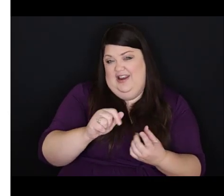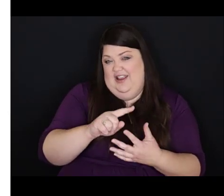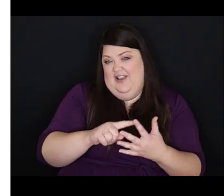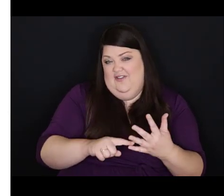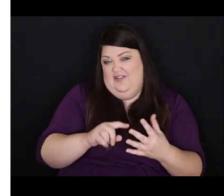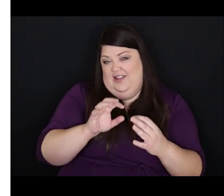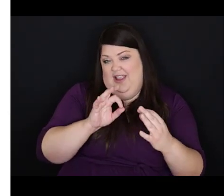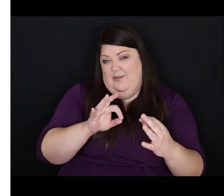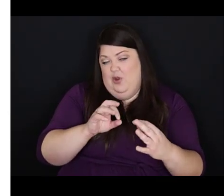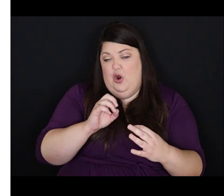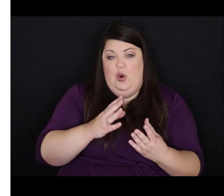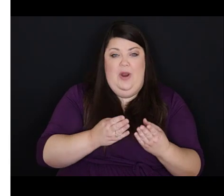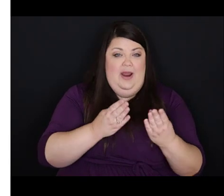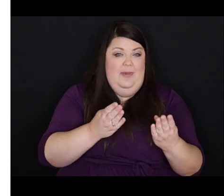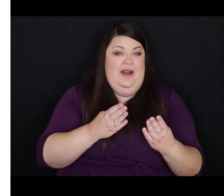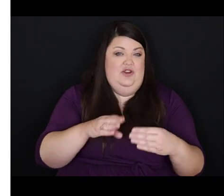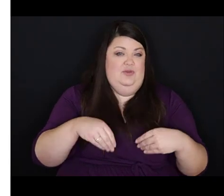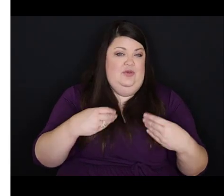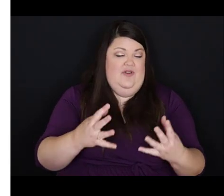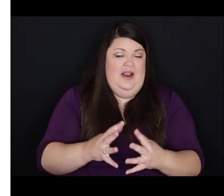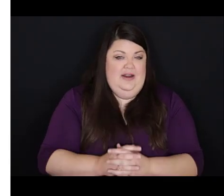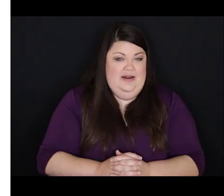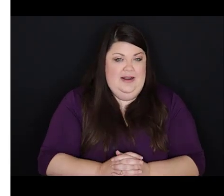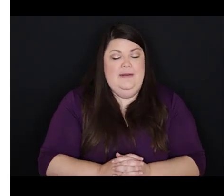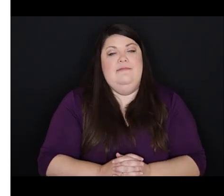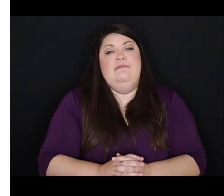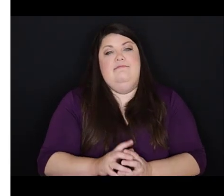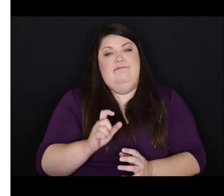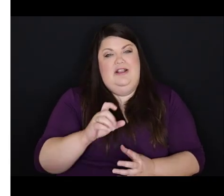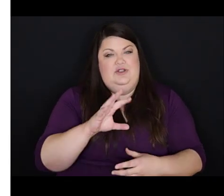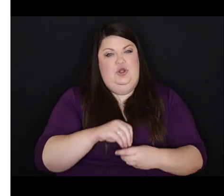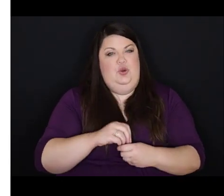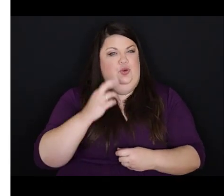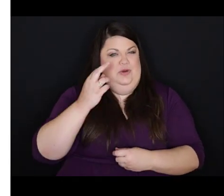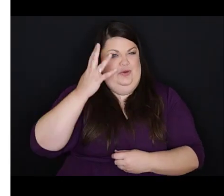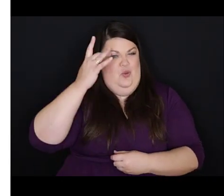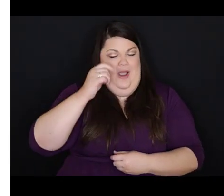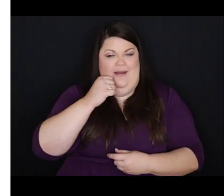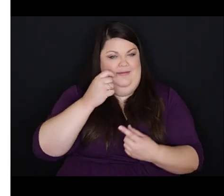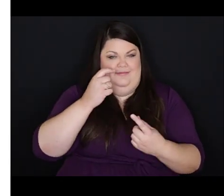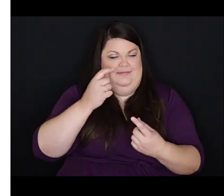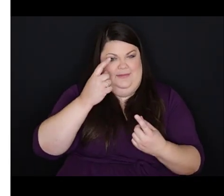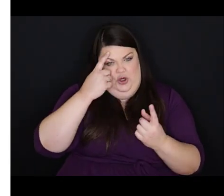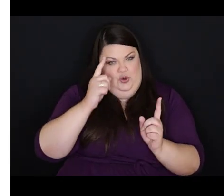or recommendations provided, it must include why it is not in agreement with the Council.